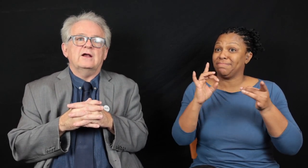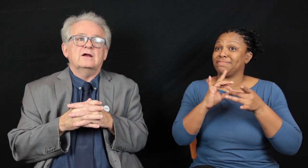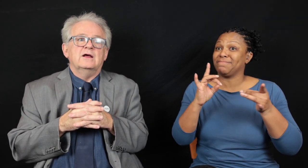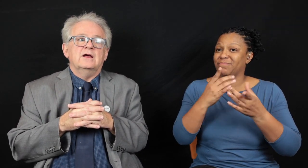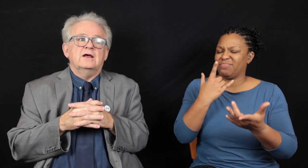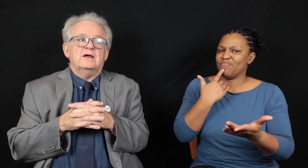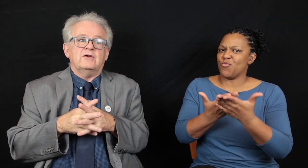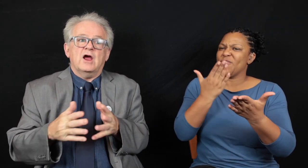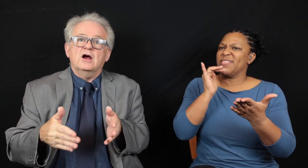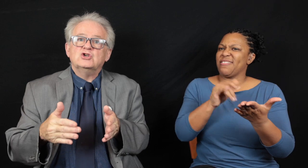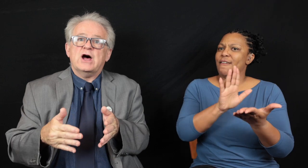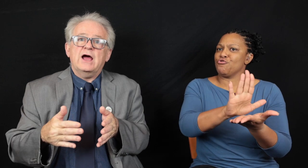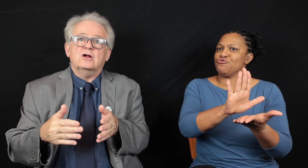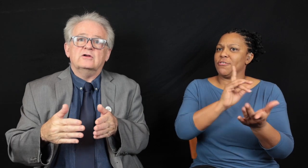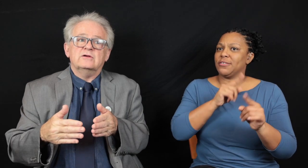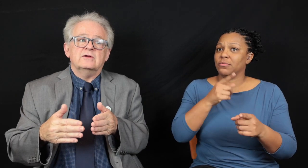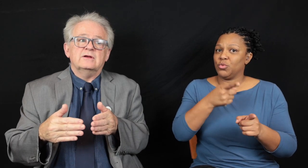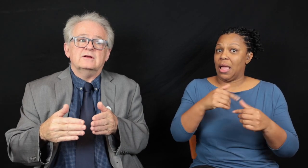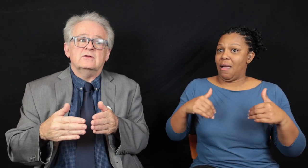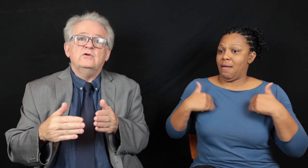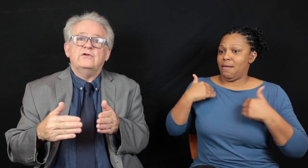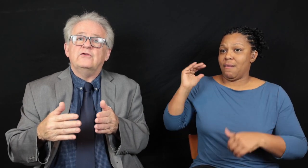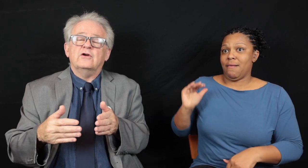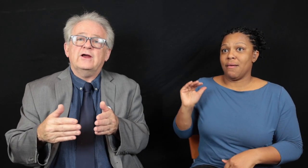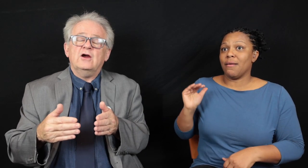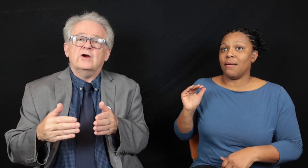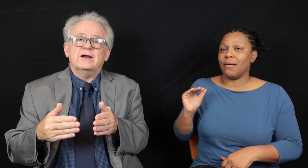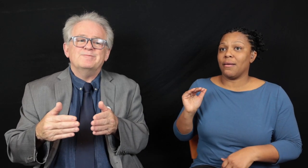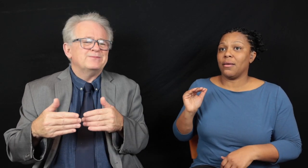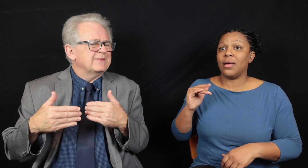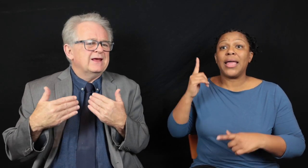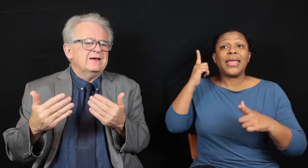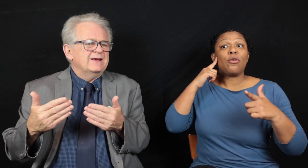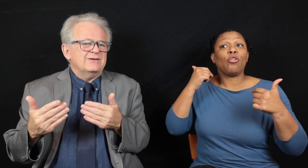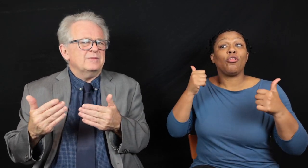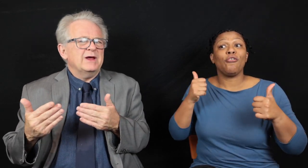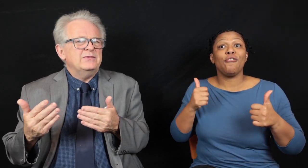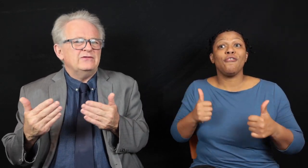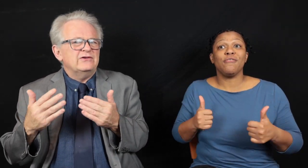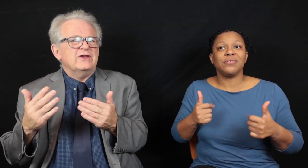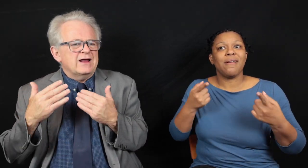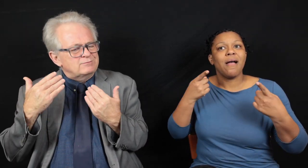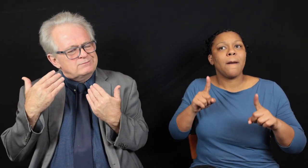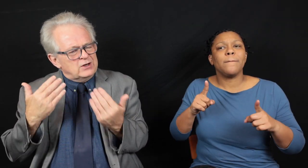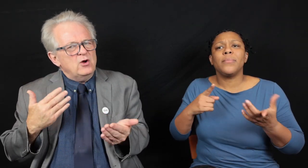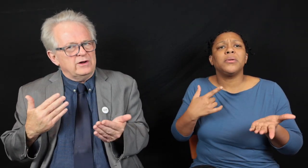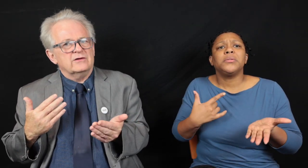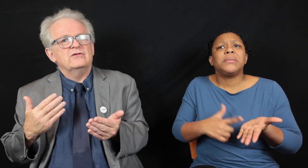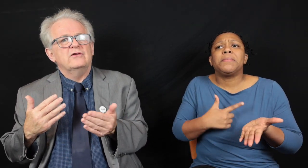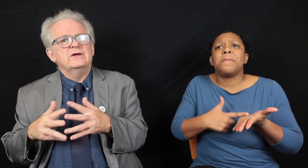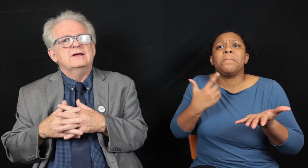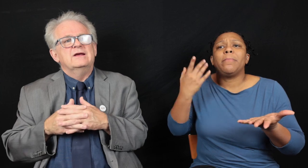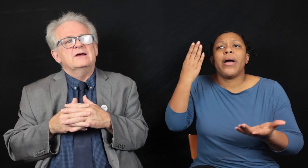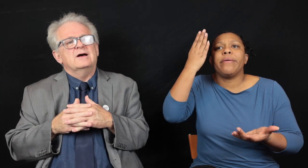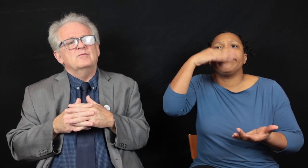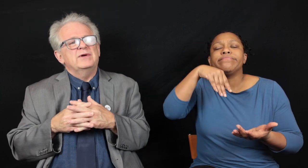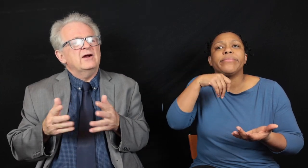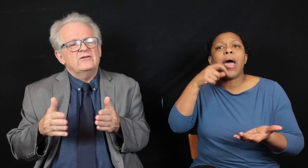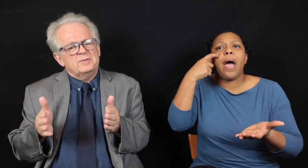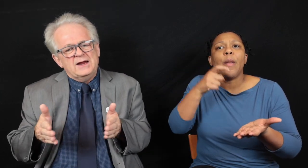that if a young child loses their hearing, sometimes it’s just not noticed. Parents may